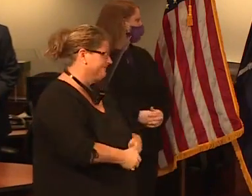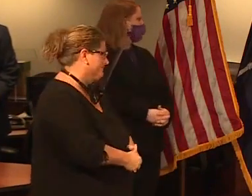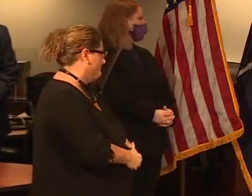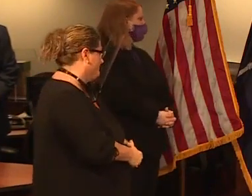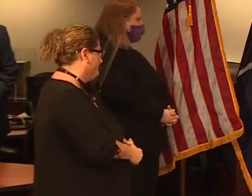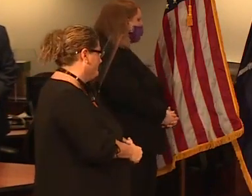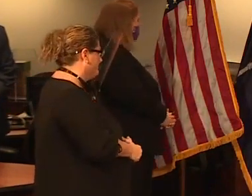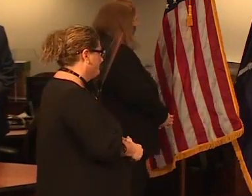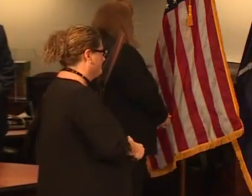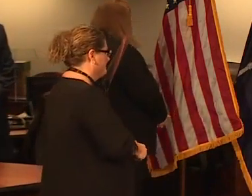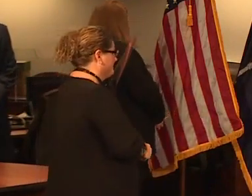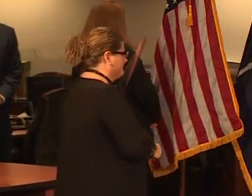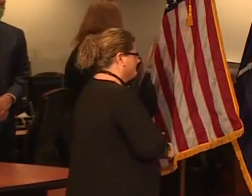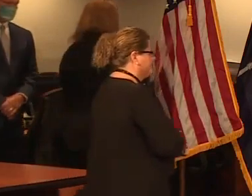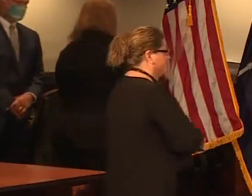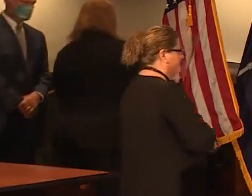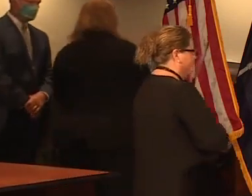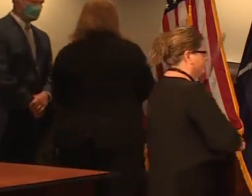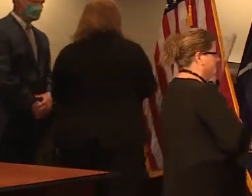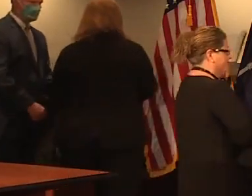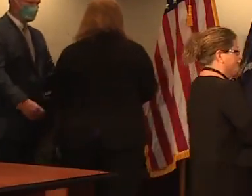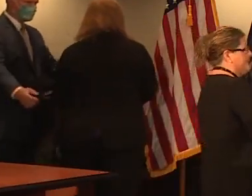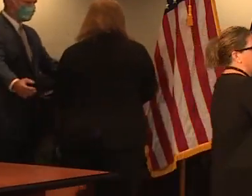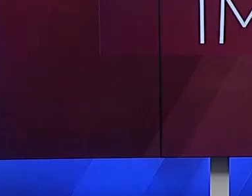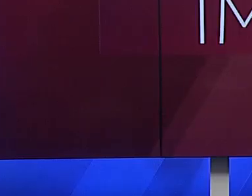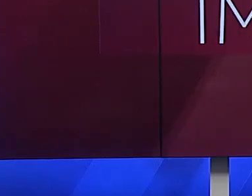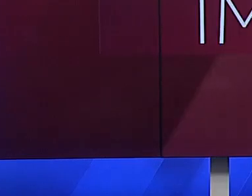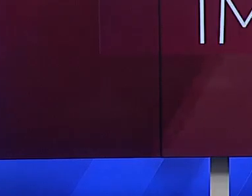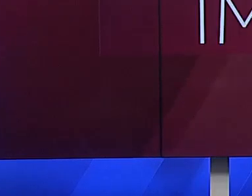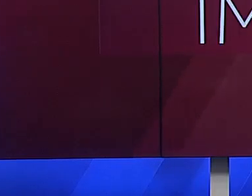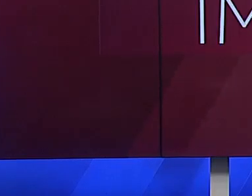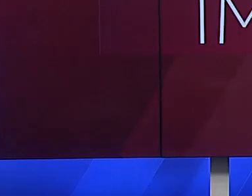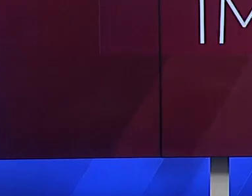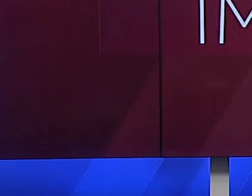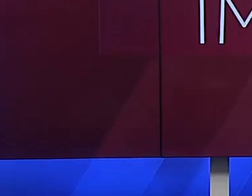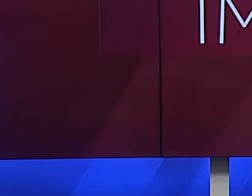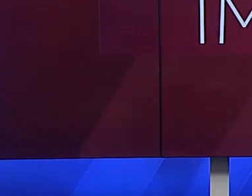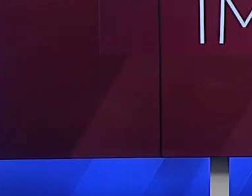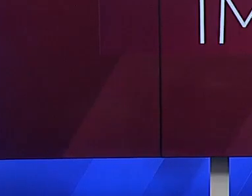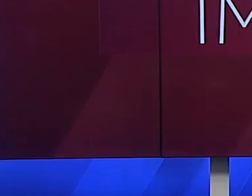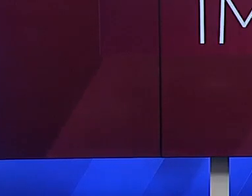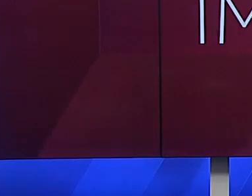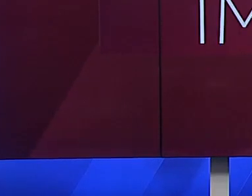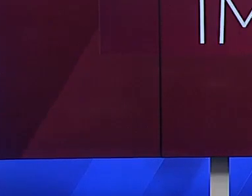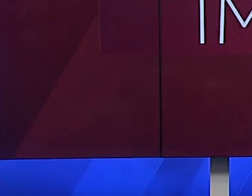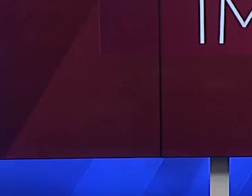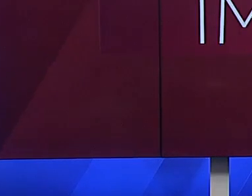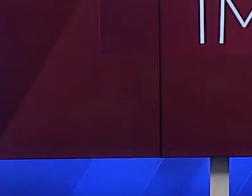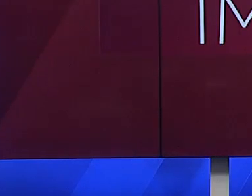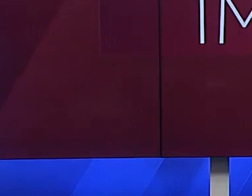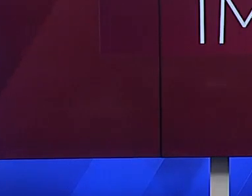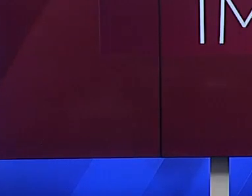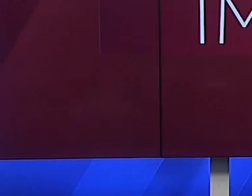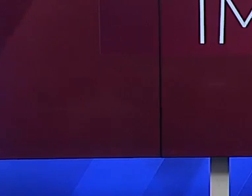THANK YOU VERY MUCH FOR COMING. WE'LL SEE YOU NEXT TIME.